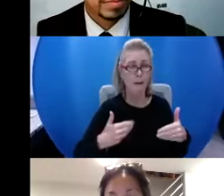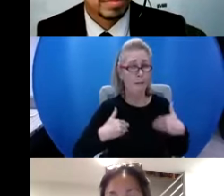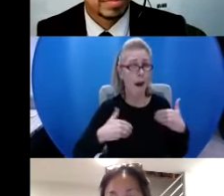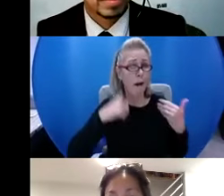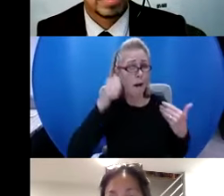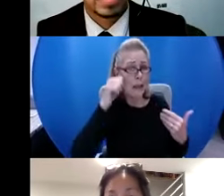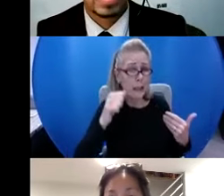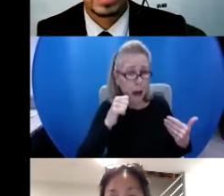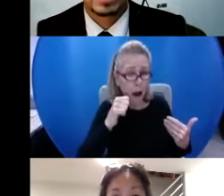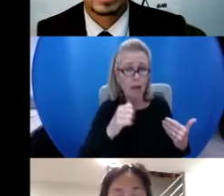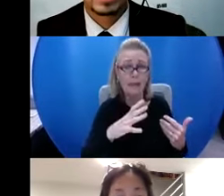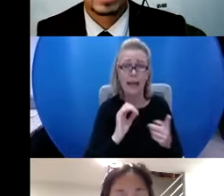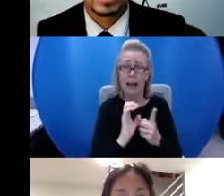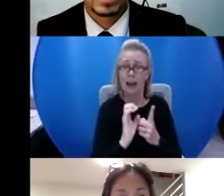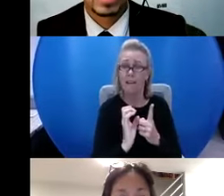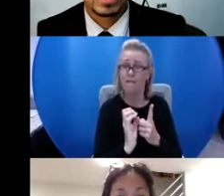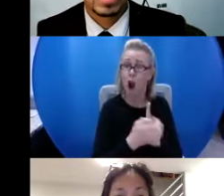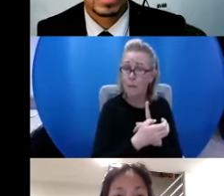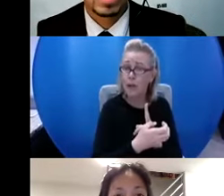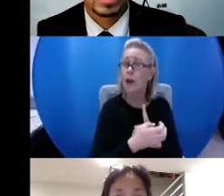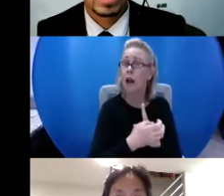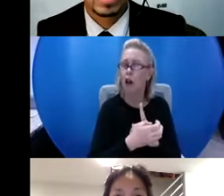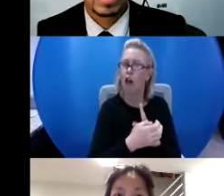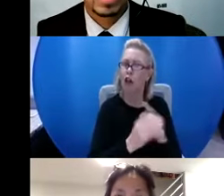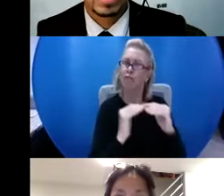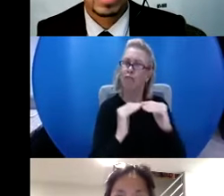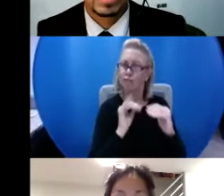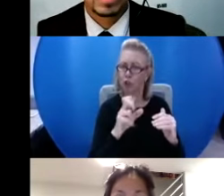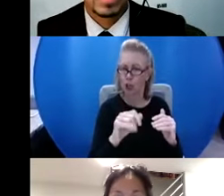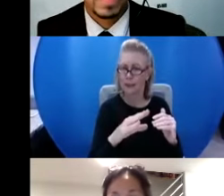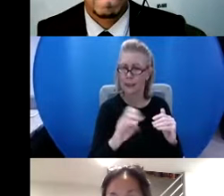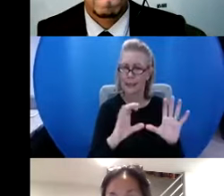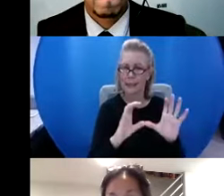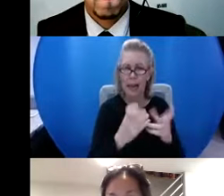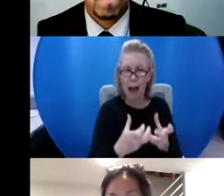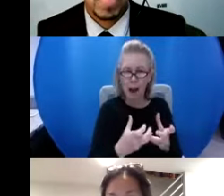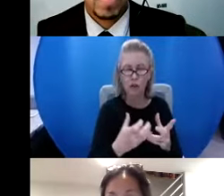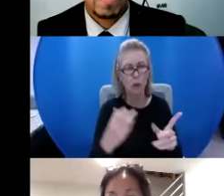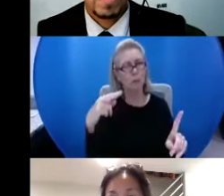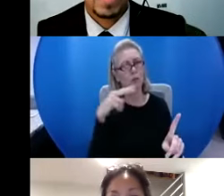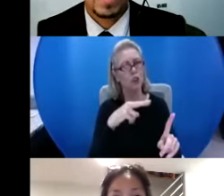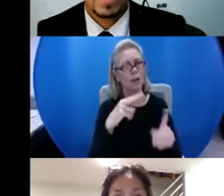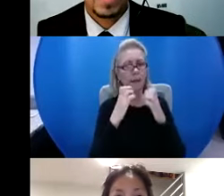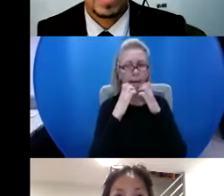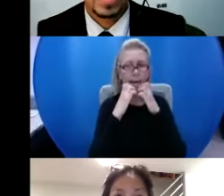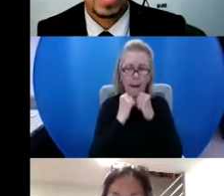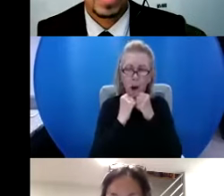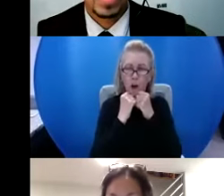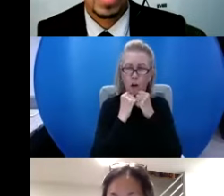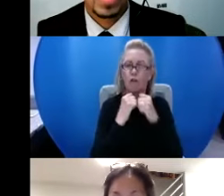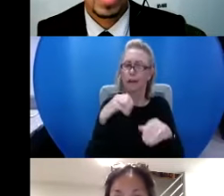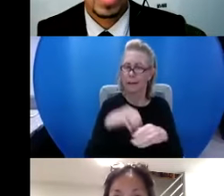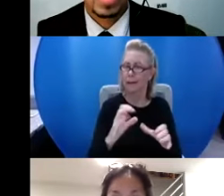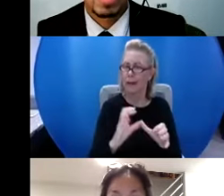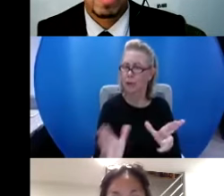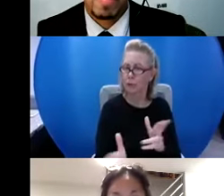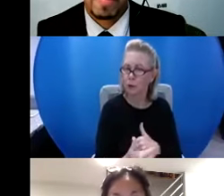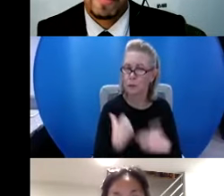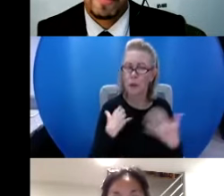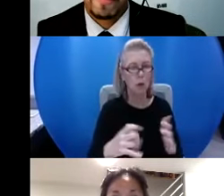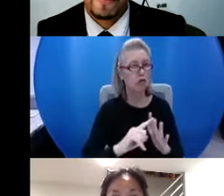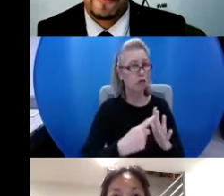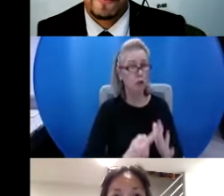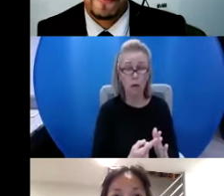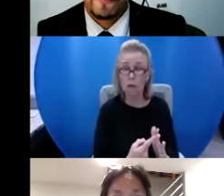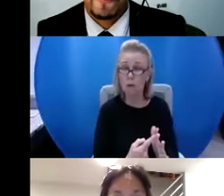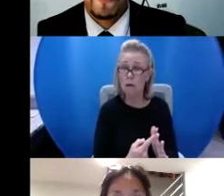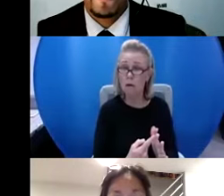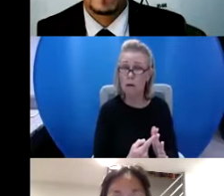Justice class perceive care in the classroom. And I want to start by actually, before I share,